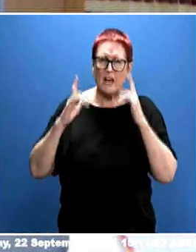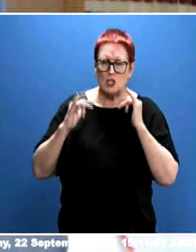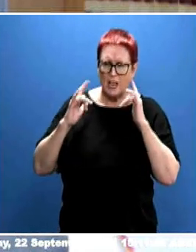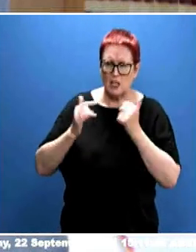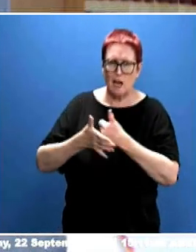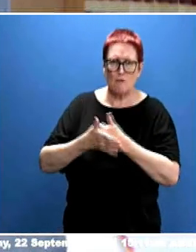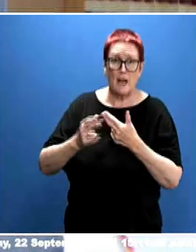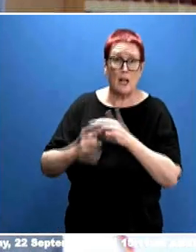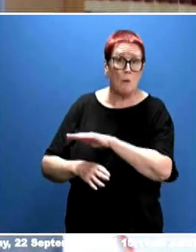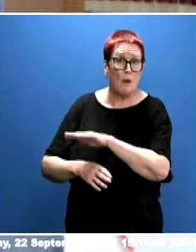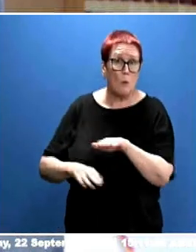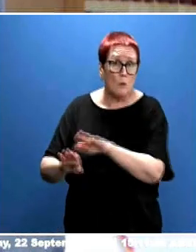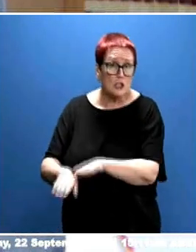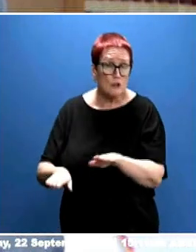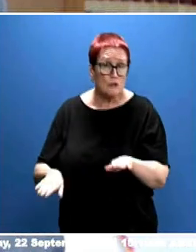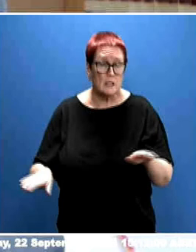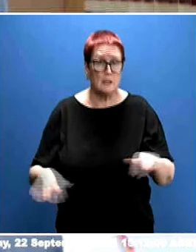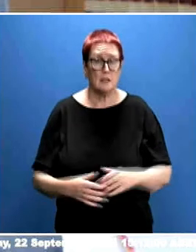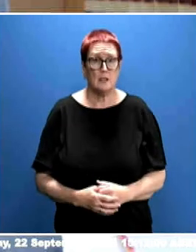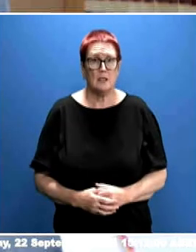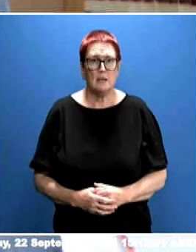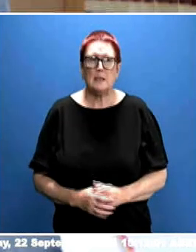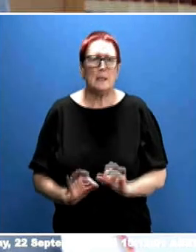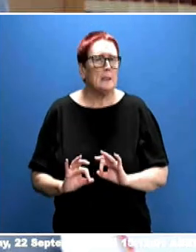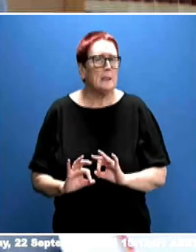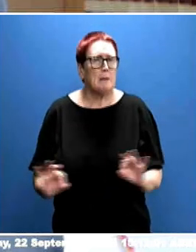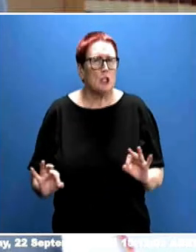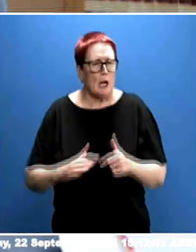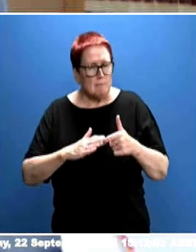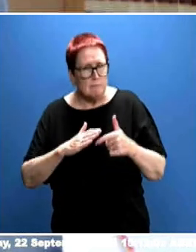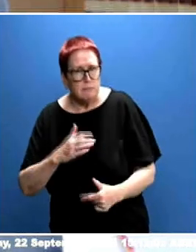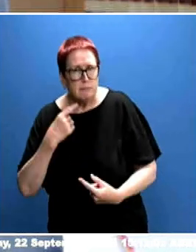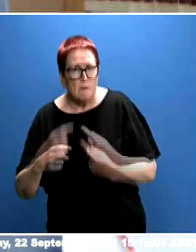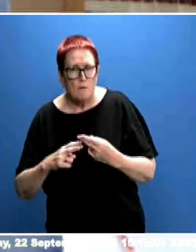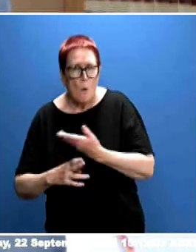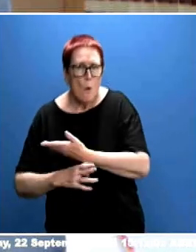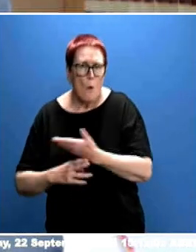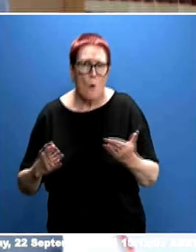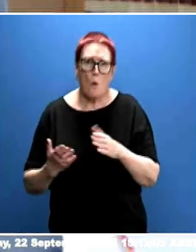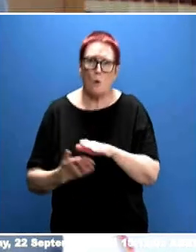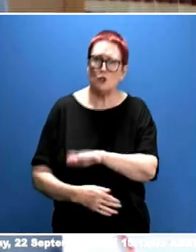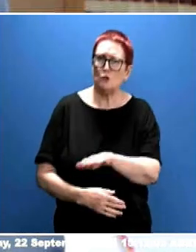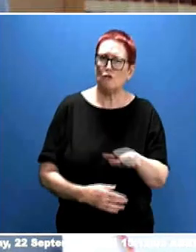have good data on all of those children, hence our implementation of improved